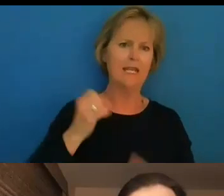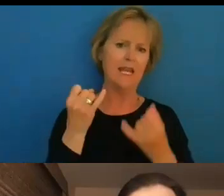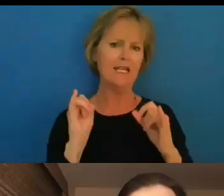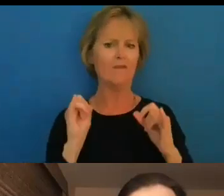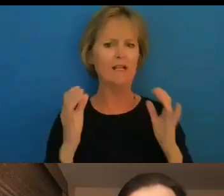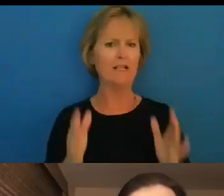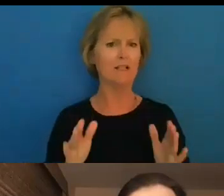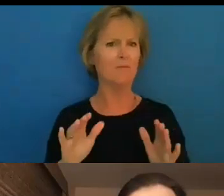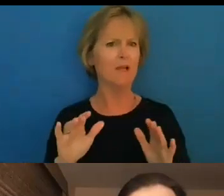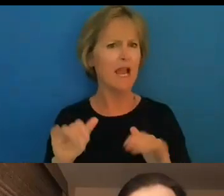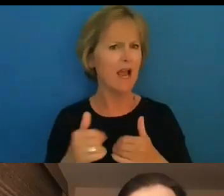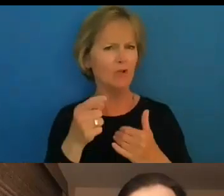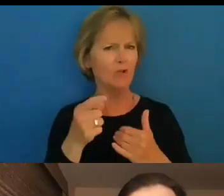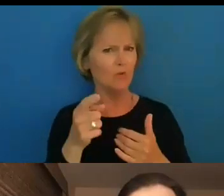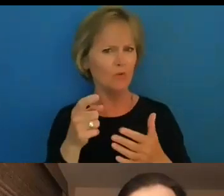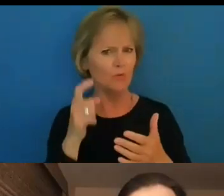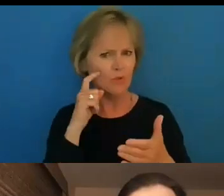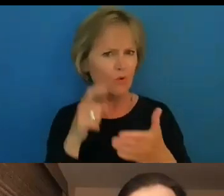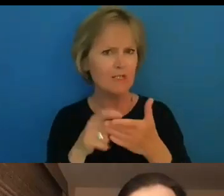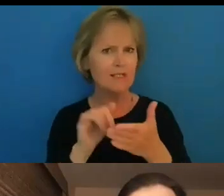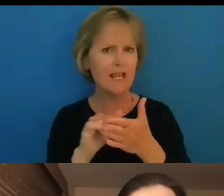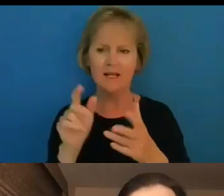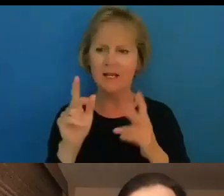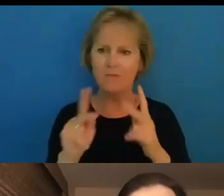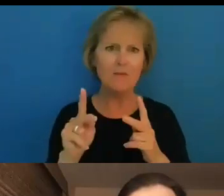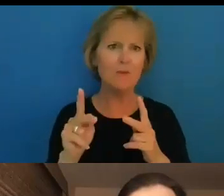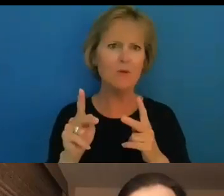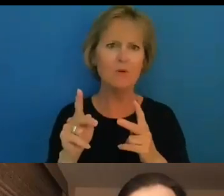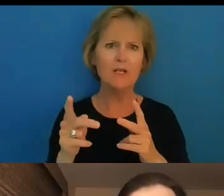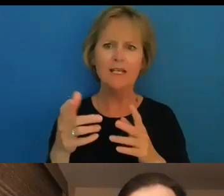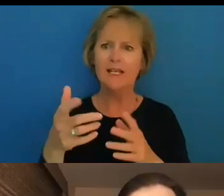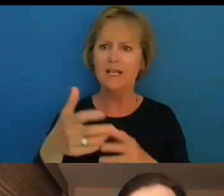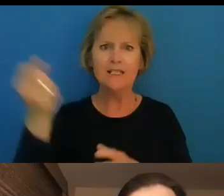that we've been seeing, where people are taking lysol wipes and hand soaps and taking a bunch of